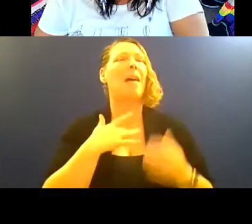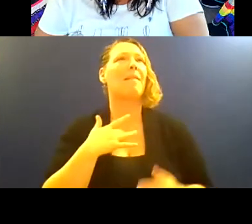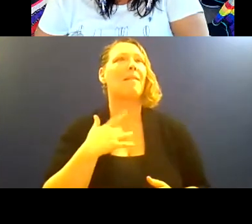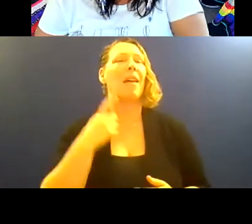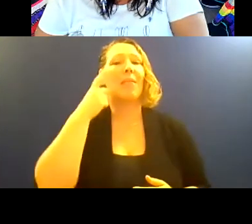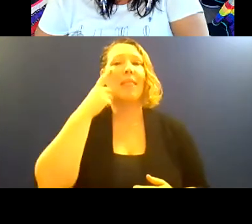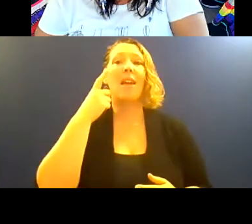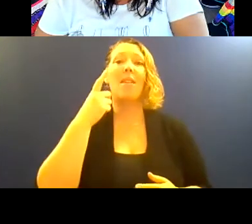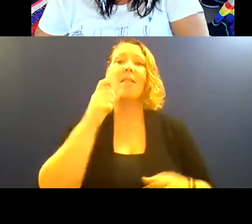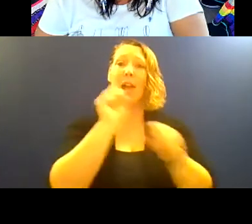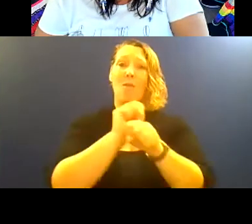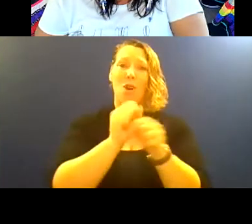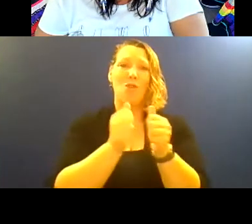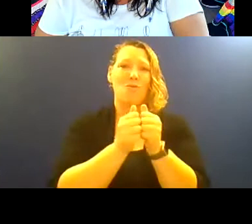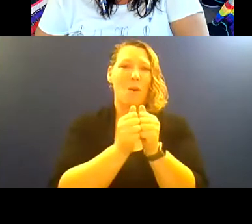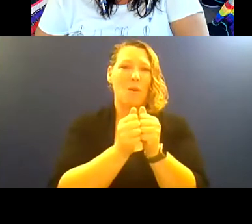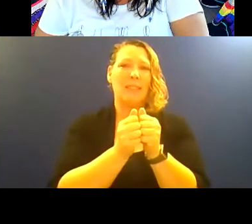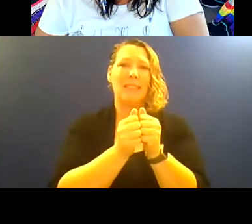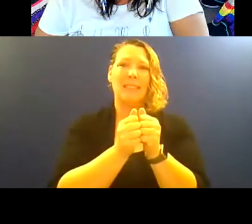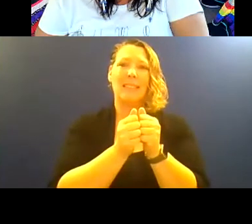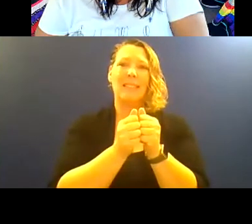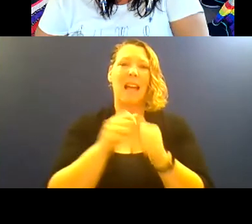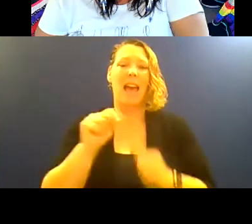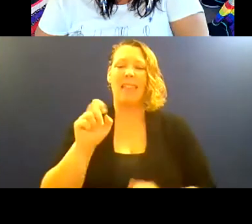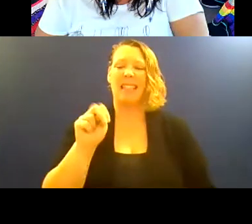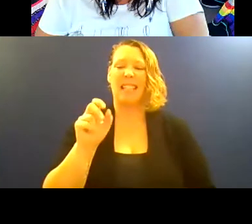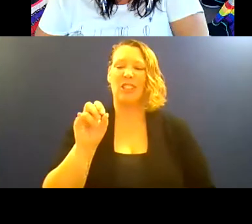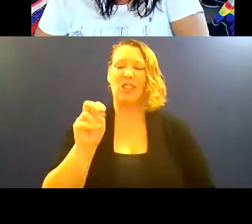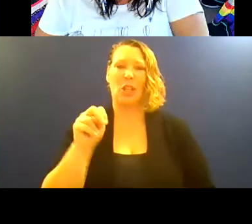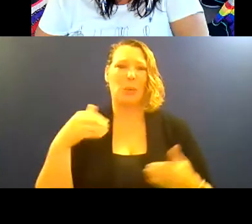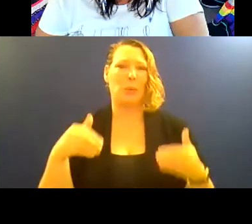they work very closely in relationship, and the tension is so present.